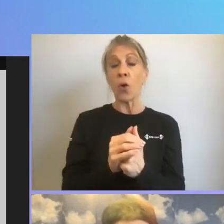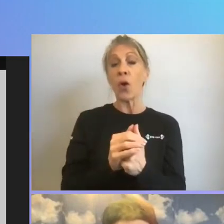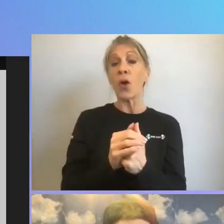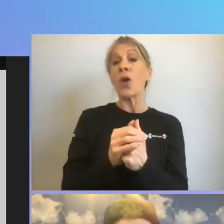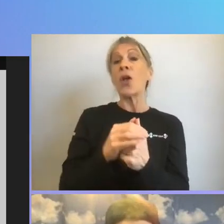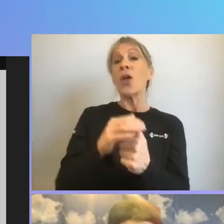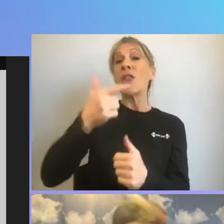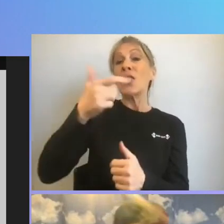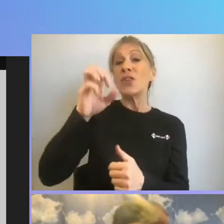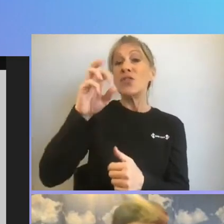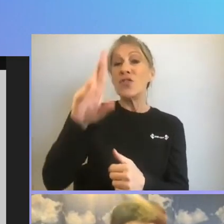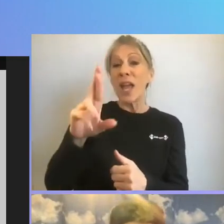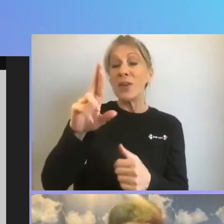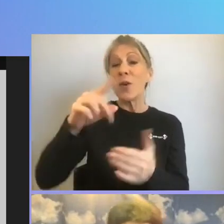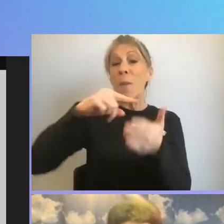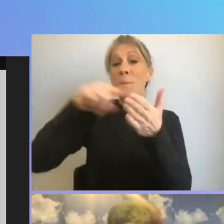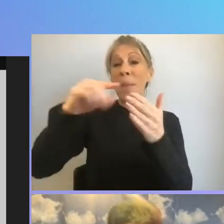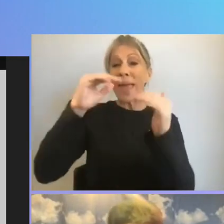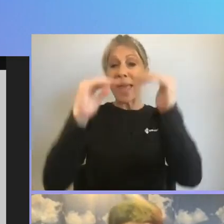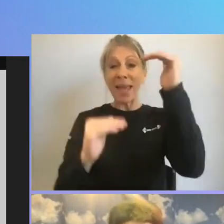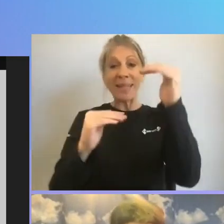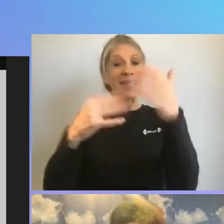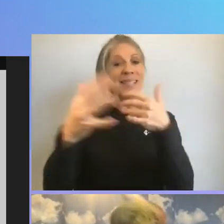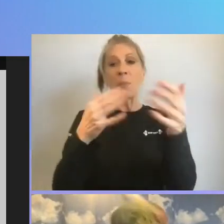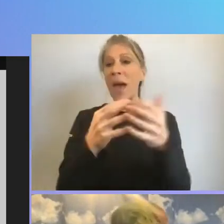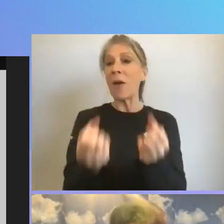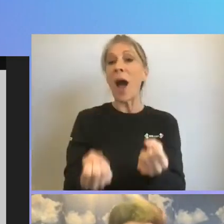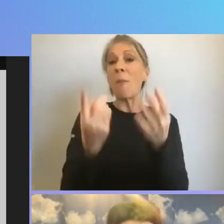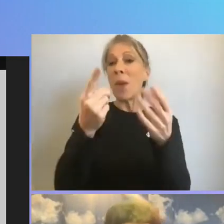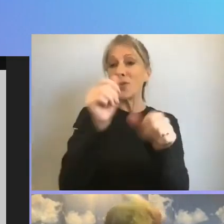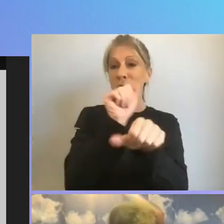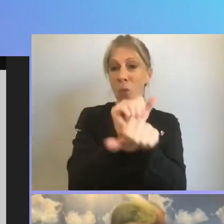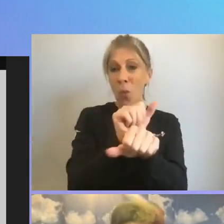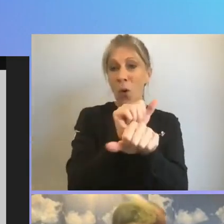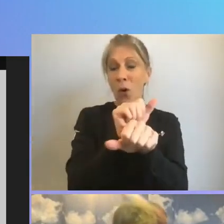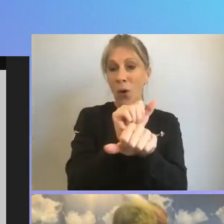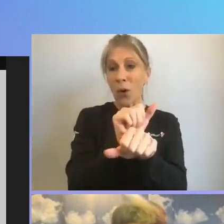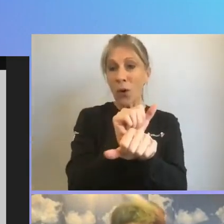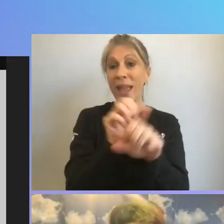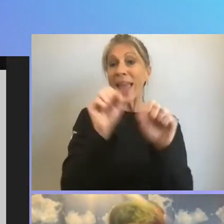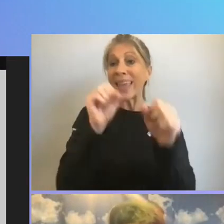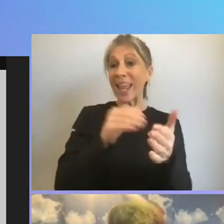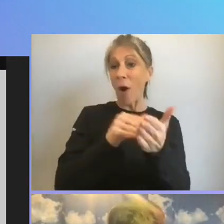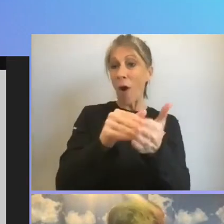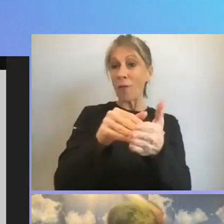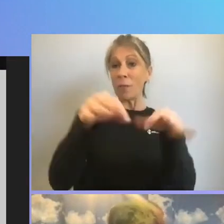explained by how much someone works, which it can often be